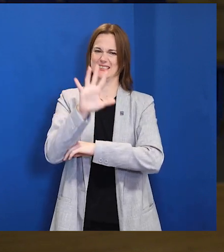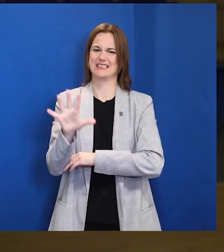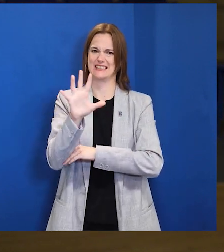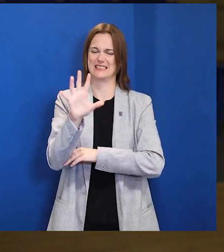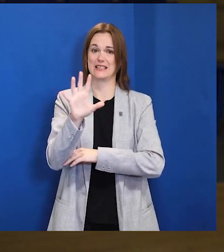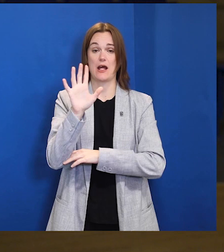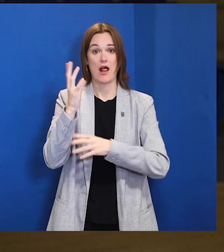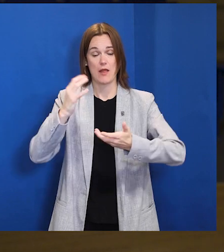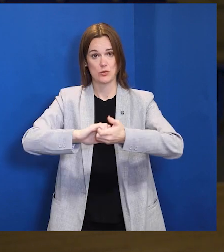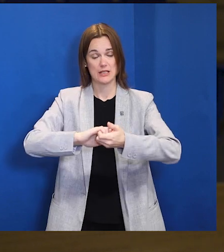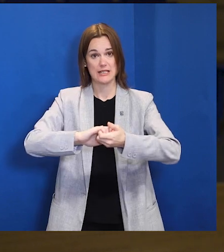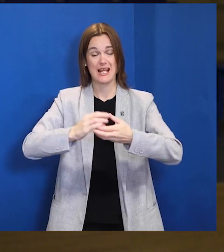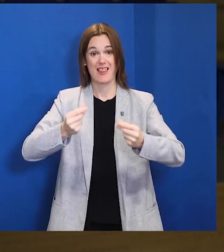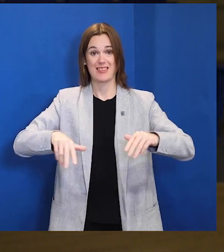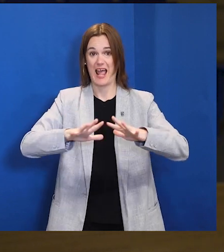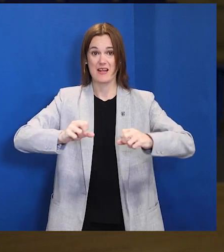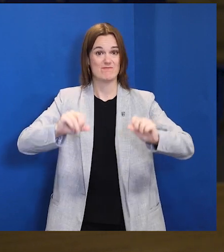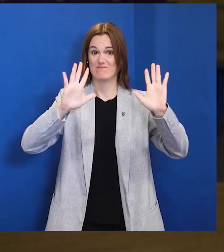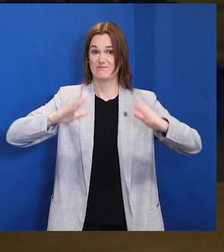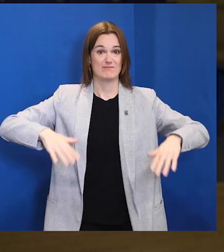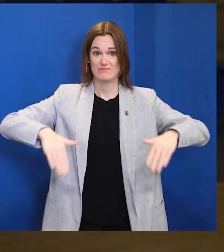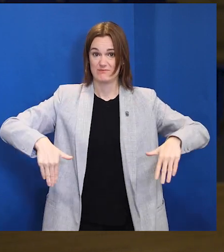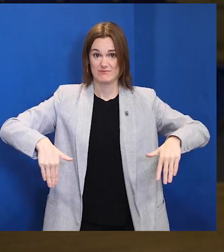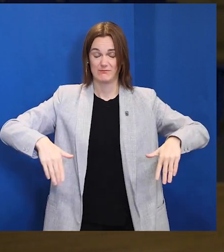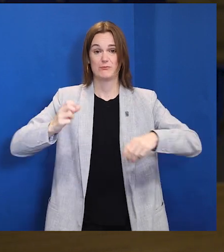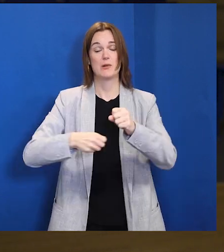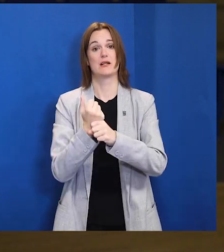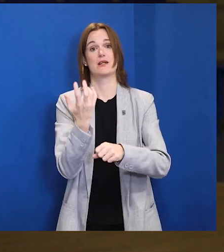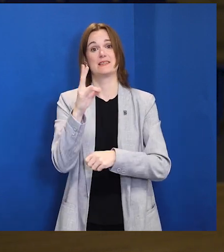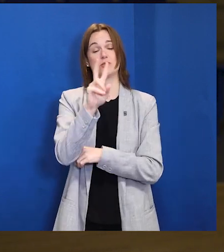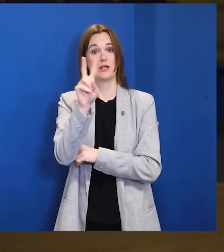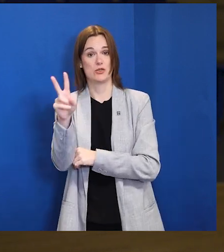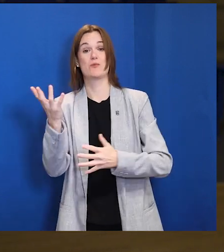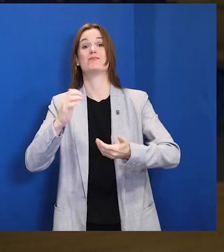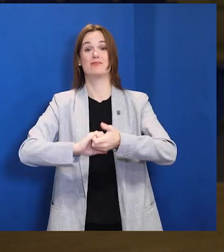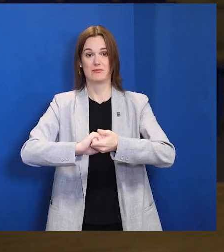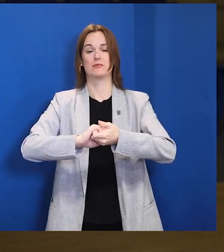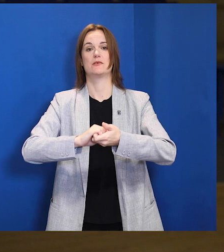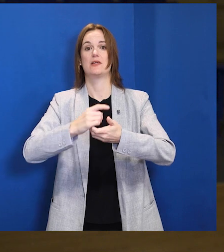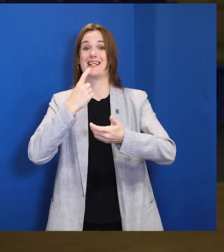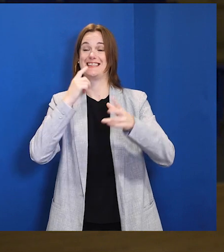and these treaties never ceded land. In 1752 treaty agreed that the Mi'kmaq shall not